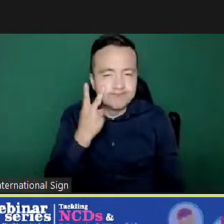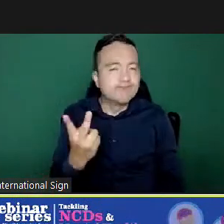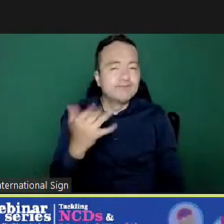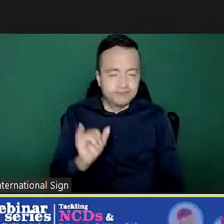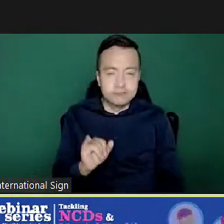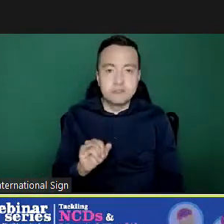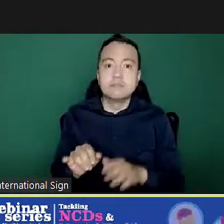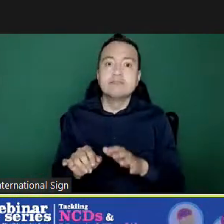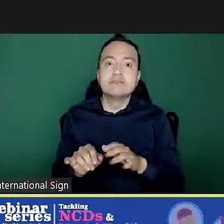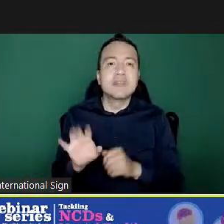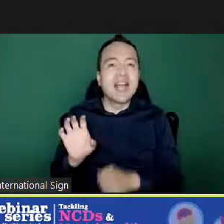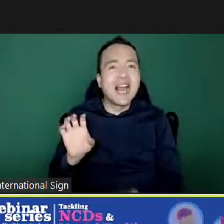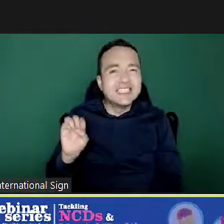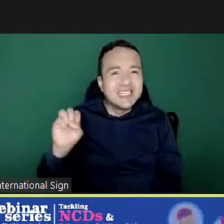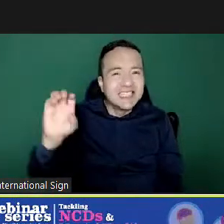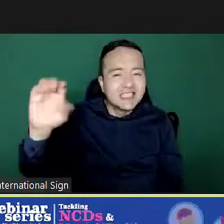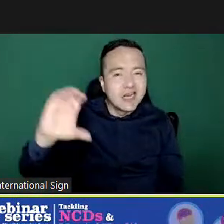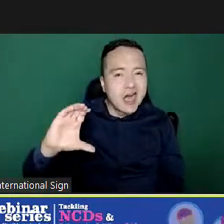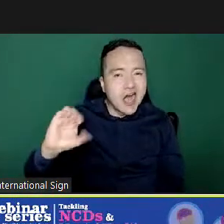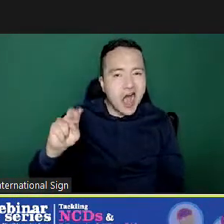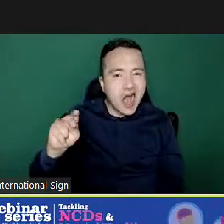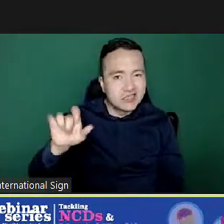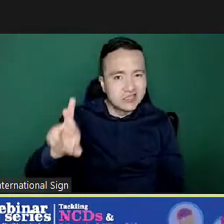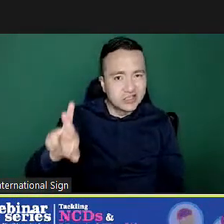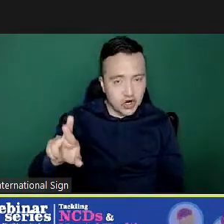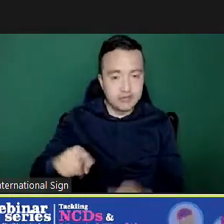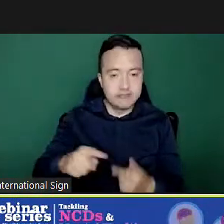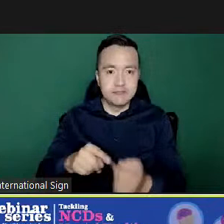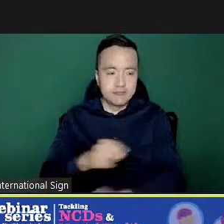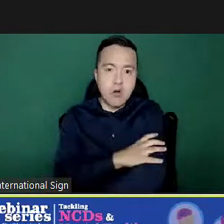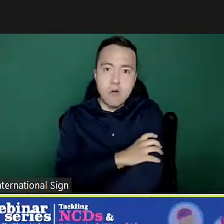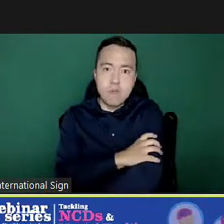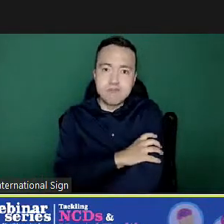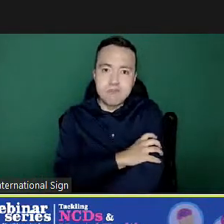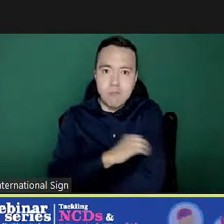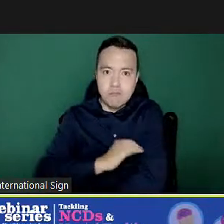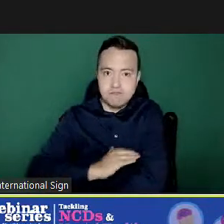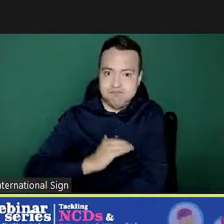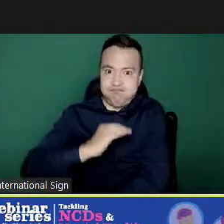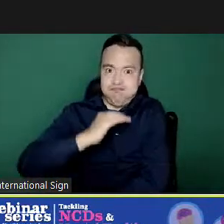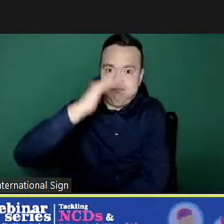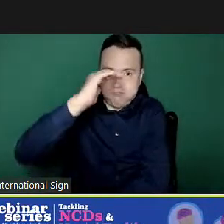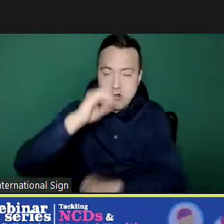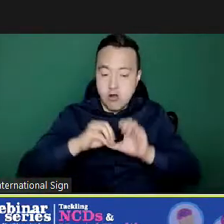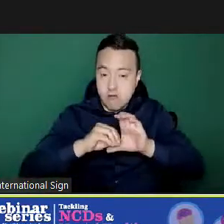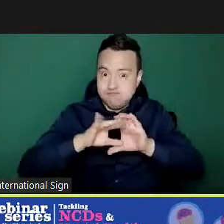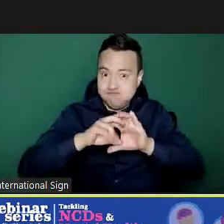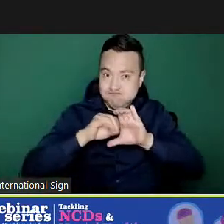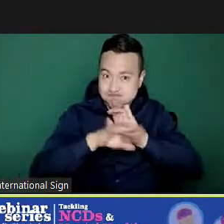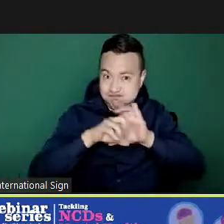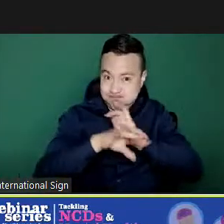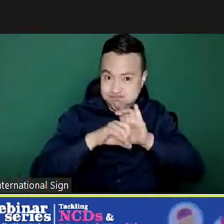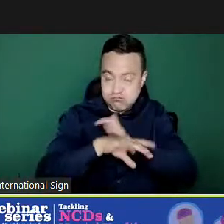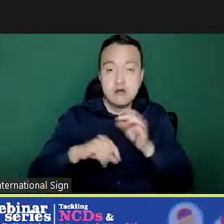as much as 40% of asthma services and 35